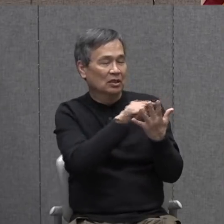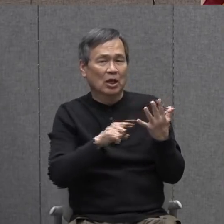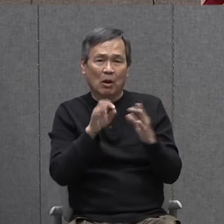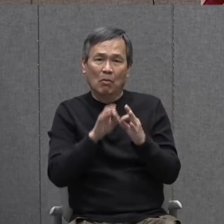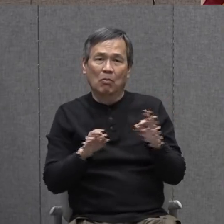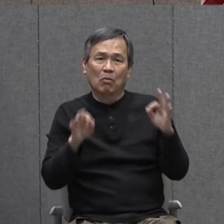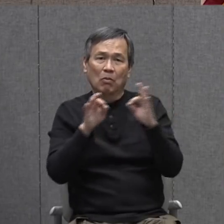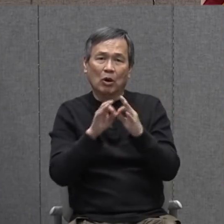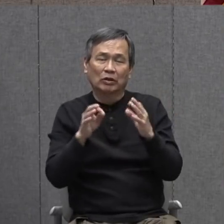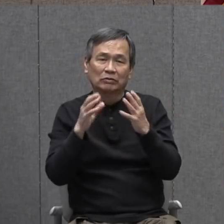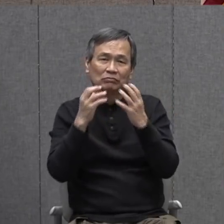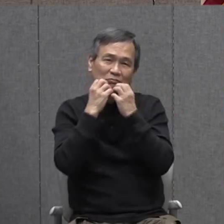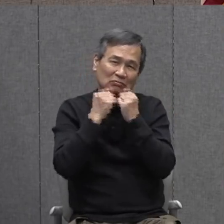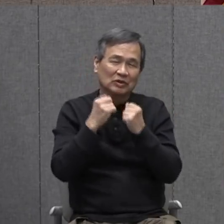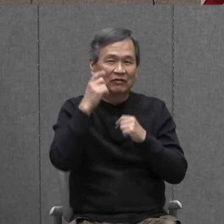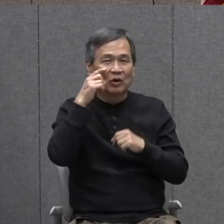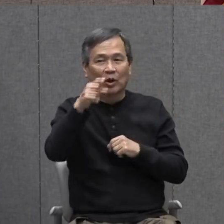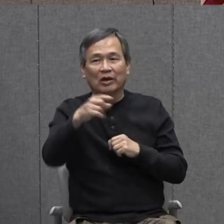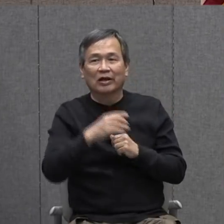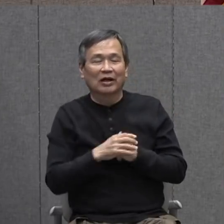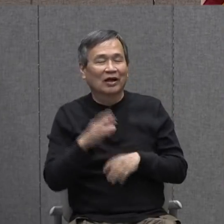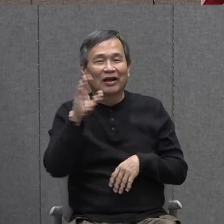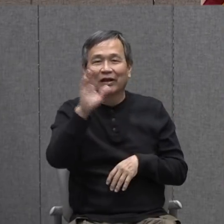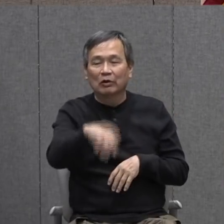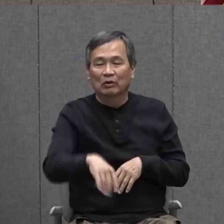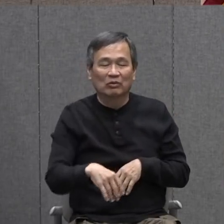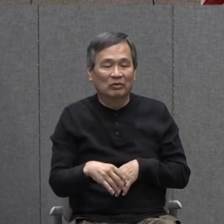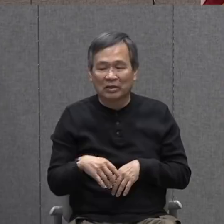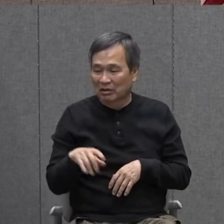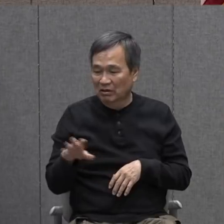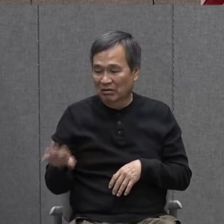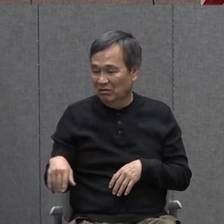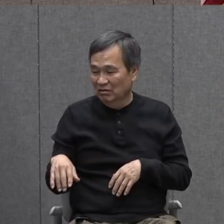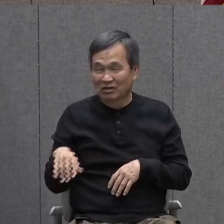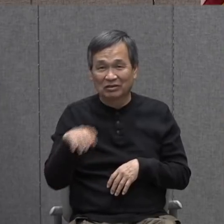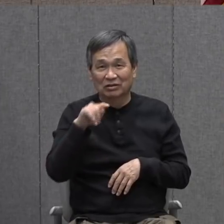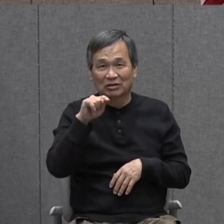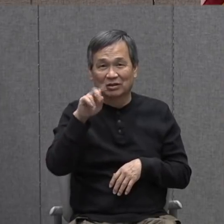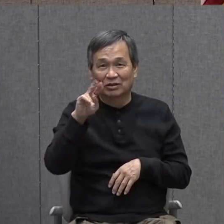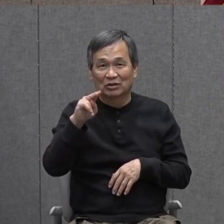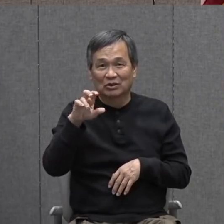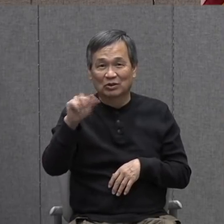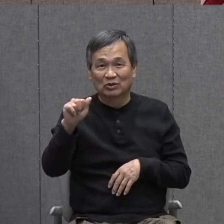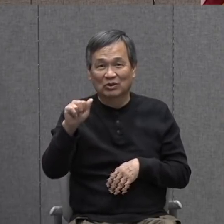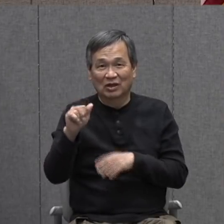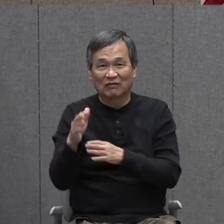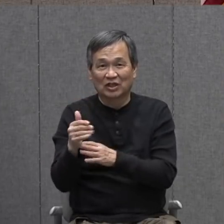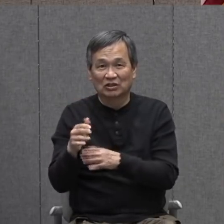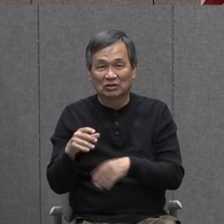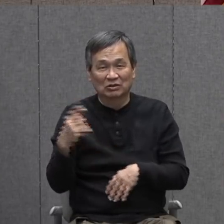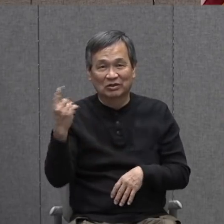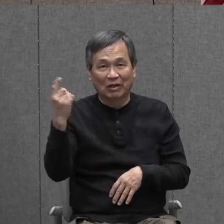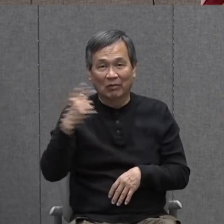Now I don't want you to just grab a can of tuna because it's right there. Something that has value to you.